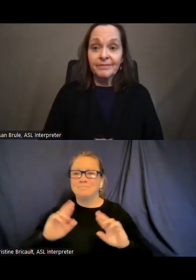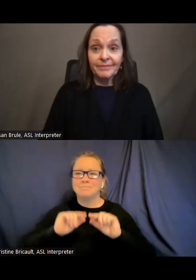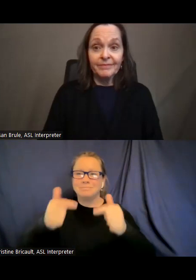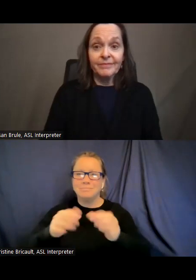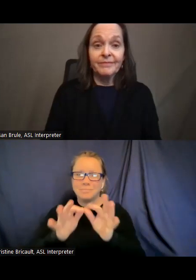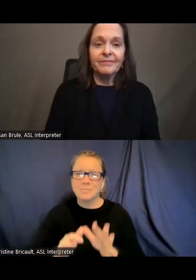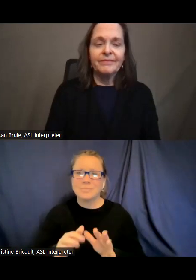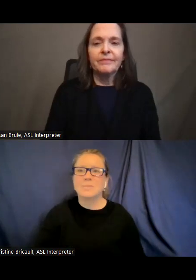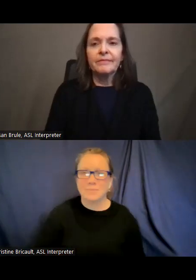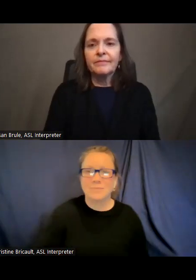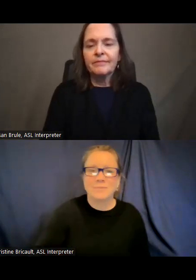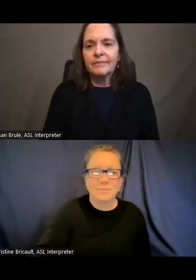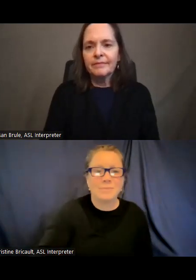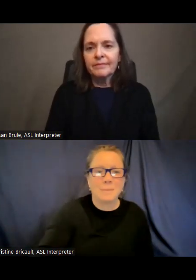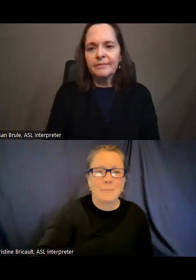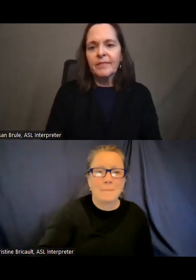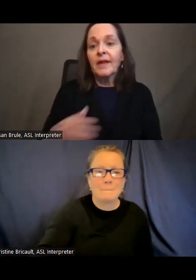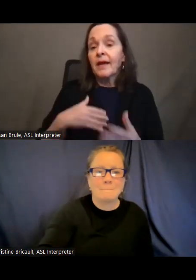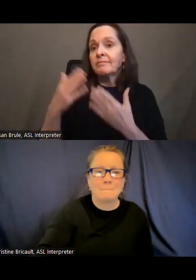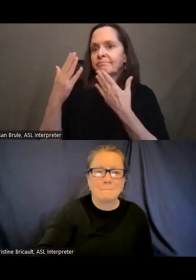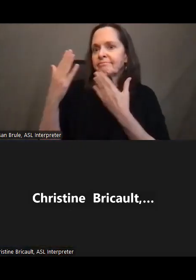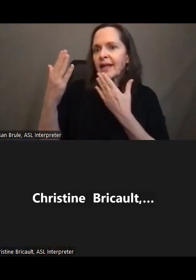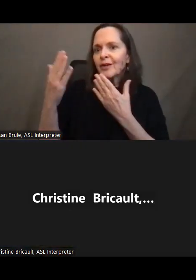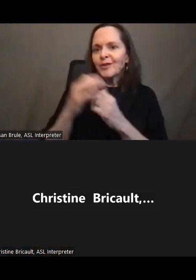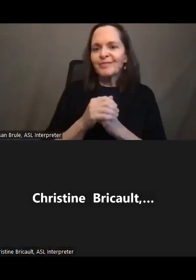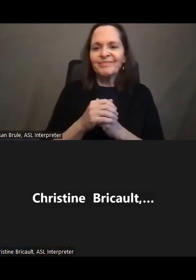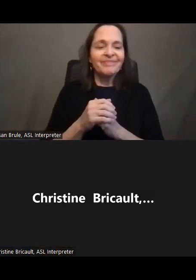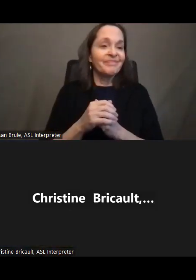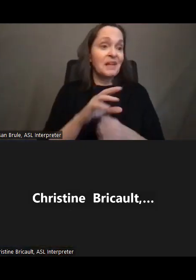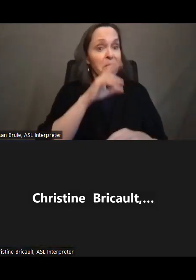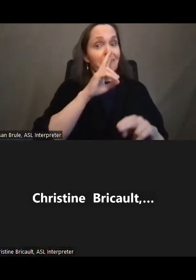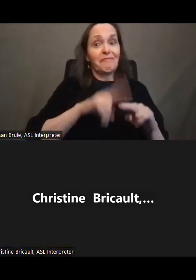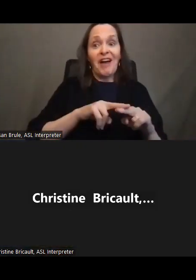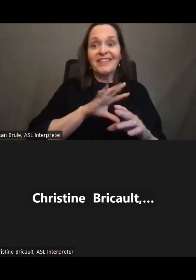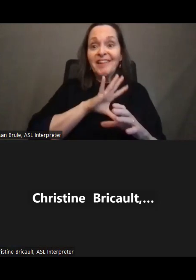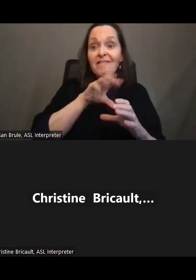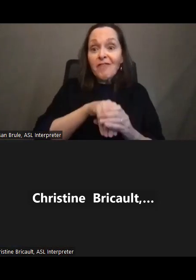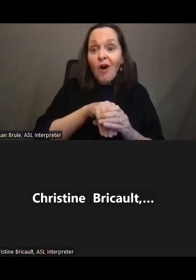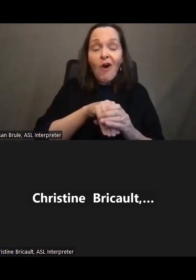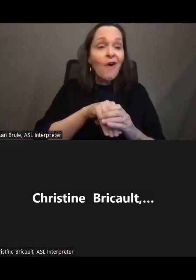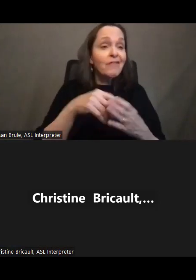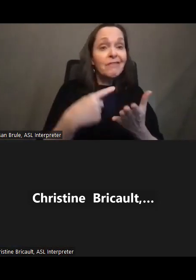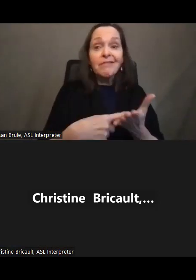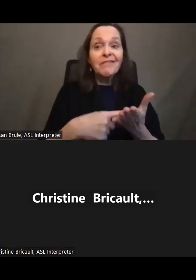So thank you so much. Oh, thank you! That was fun. Good. Yay! That's why I do this.